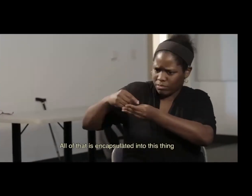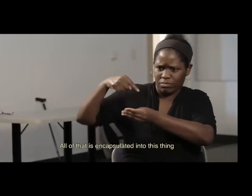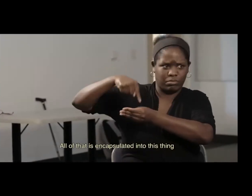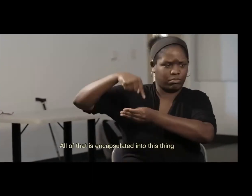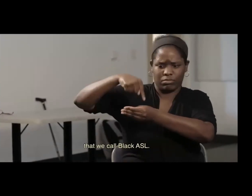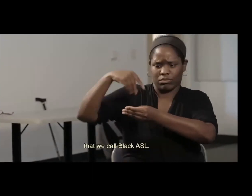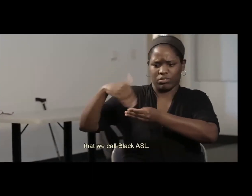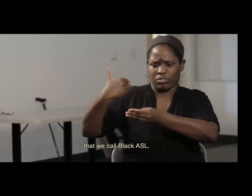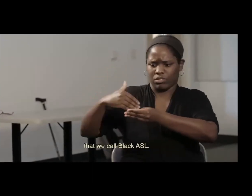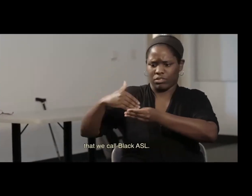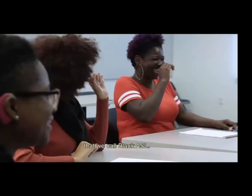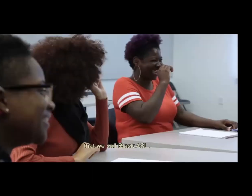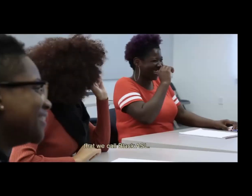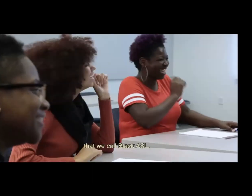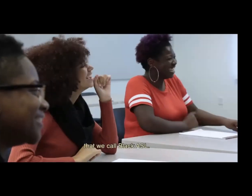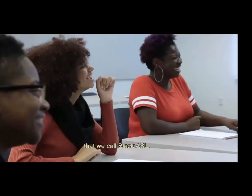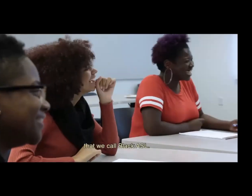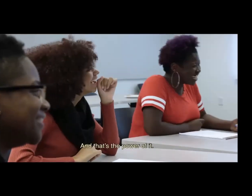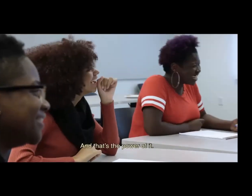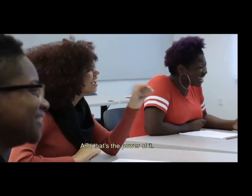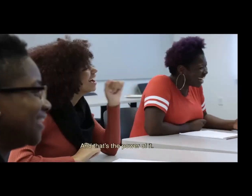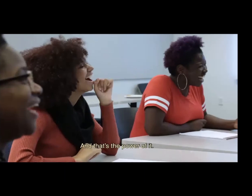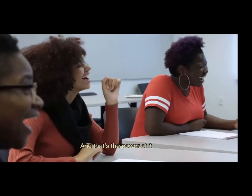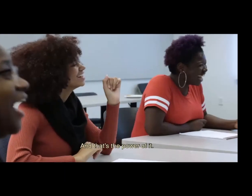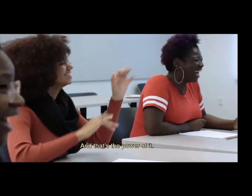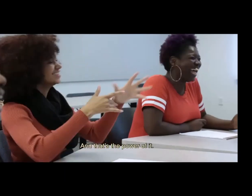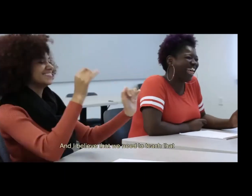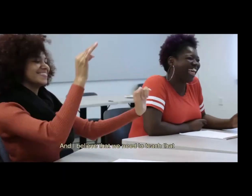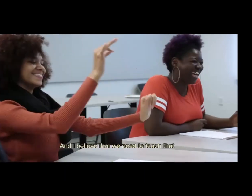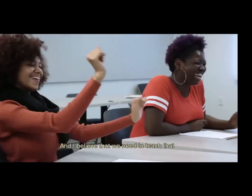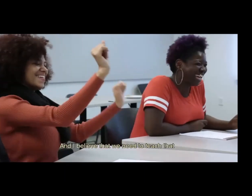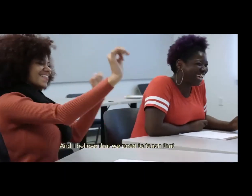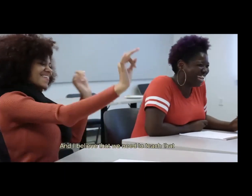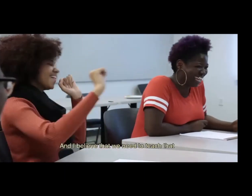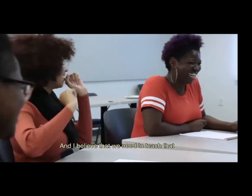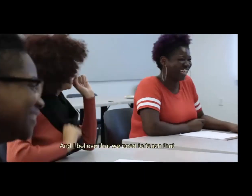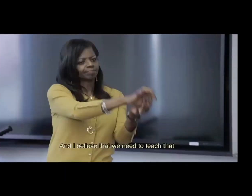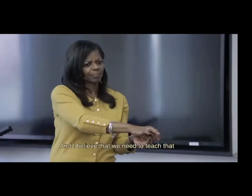thing that we call black asl and that's the power of it and i believe that we need to teach that